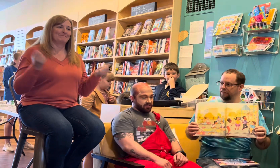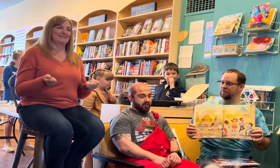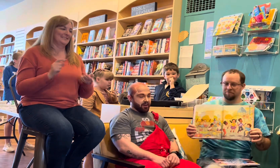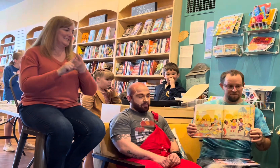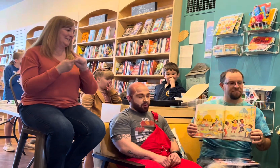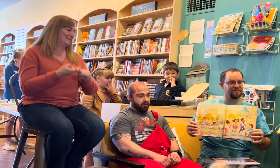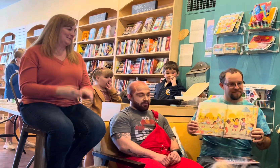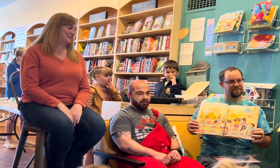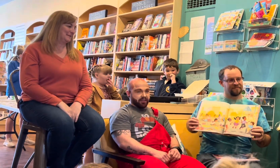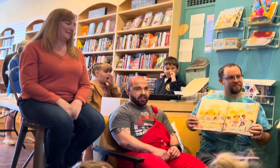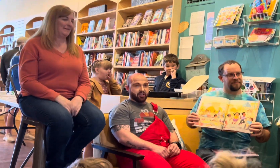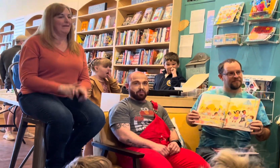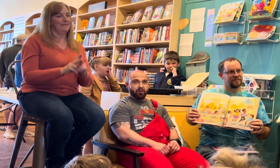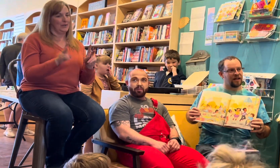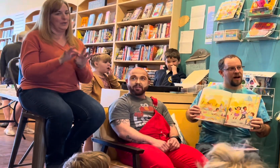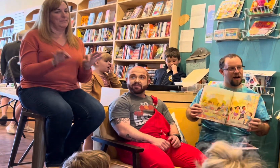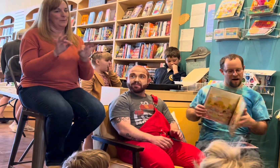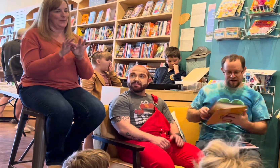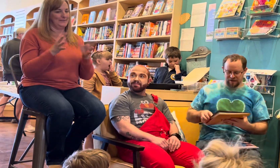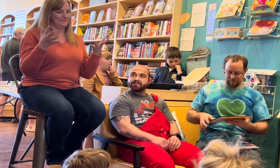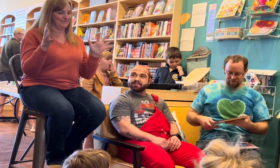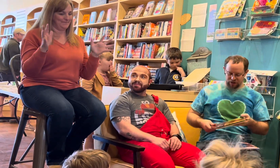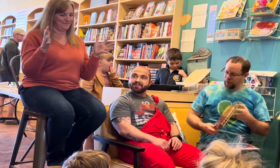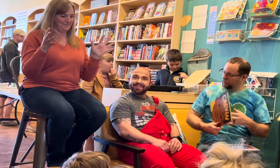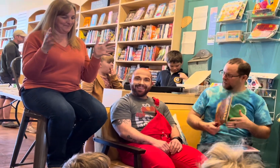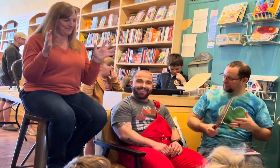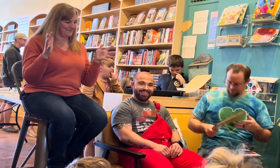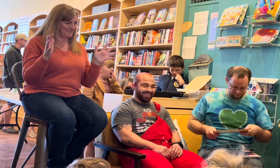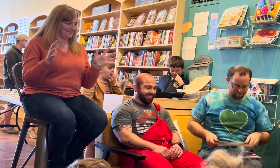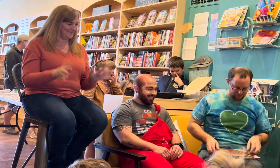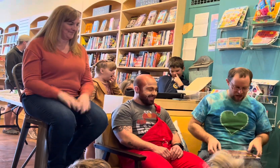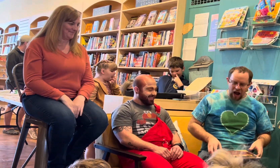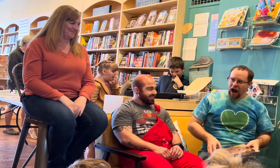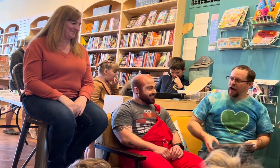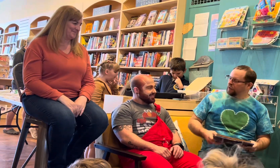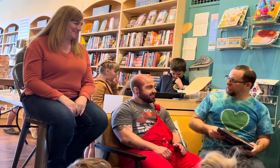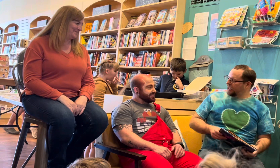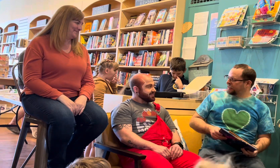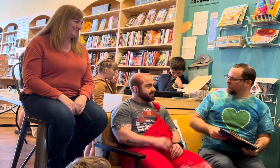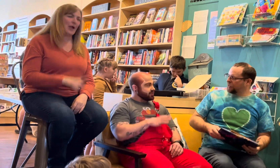It's very important he didn't forget that jump rope. AARON: Awesome! Cool! I really like that with